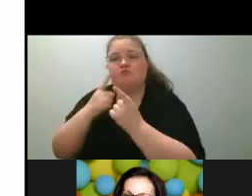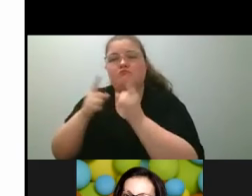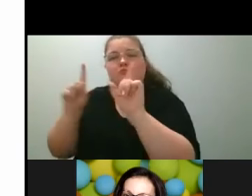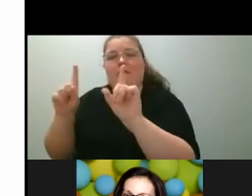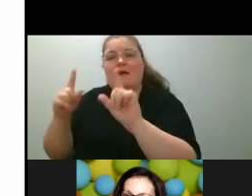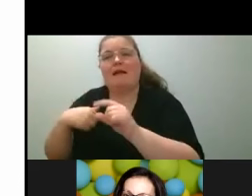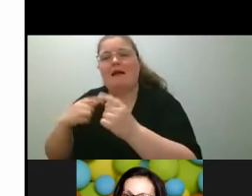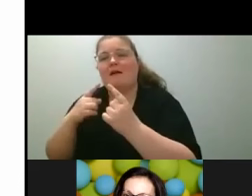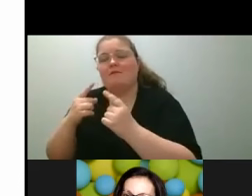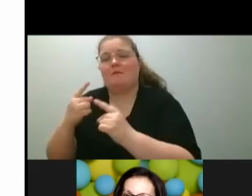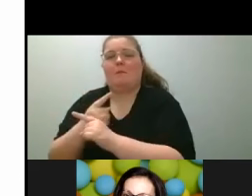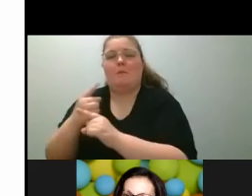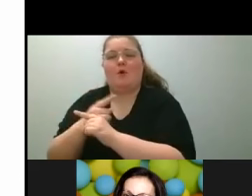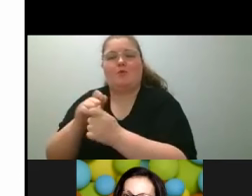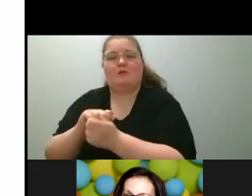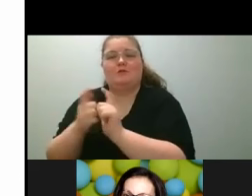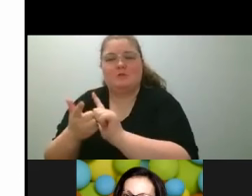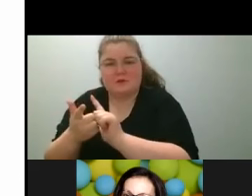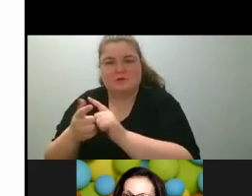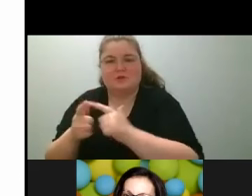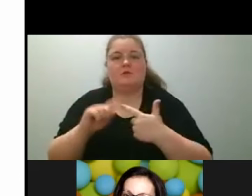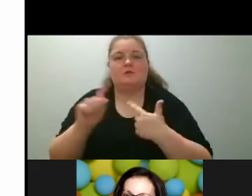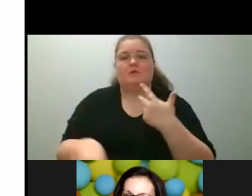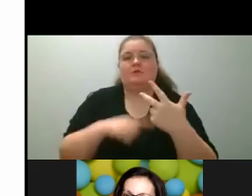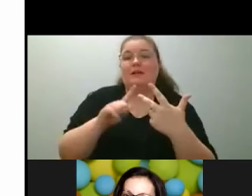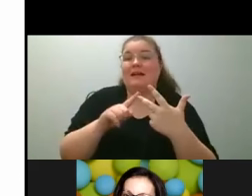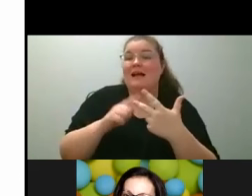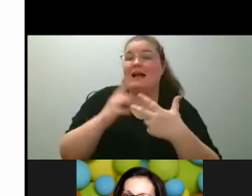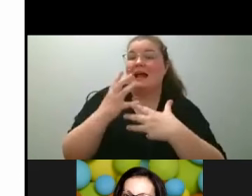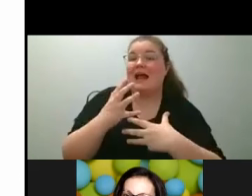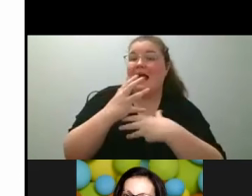with translation in mind. And finally, acronyms and initialisms.